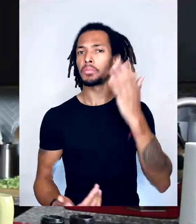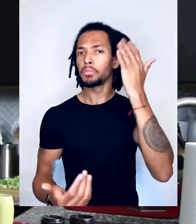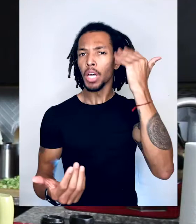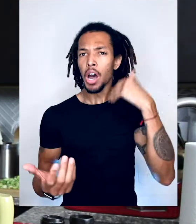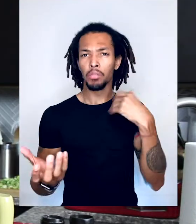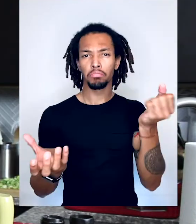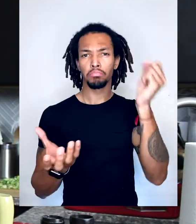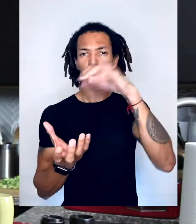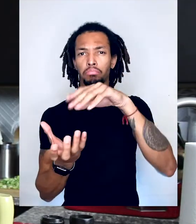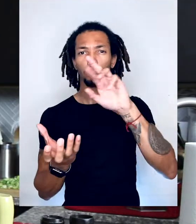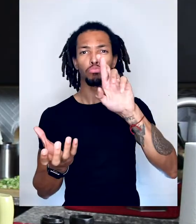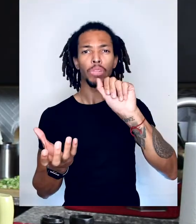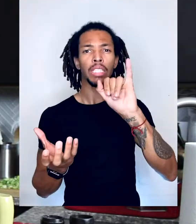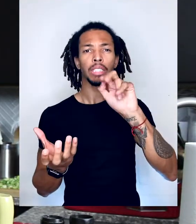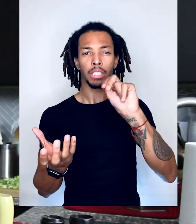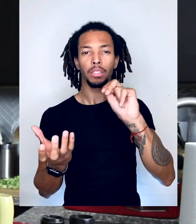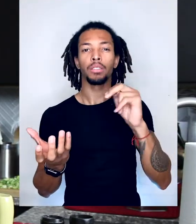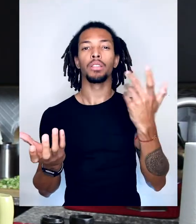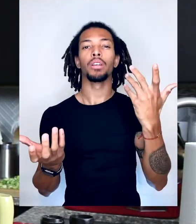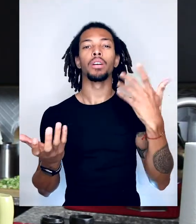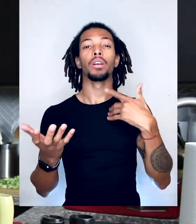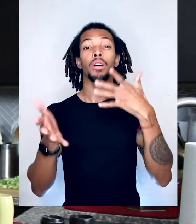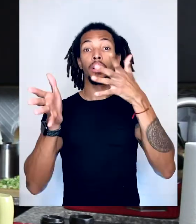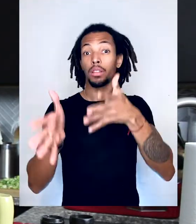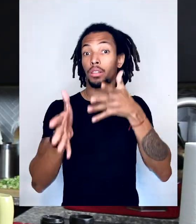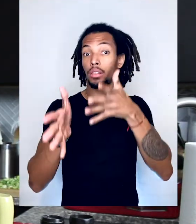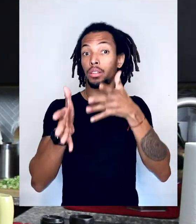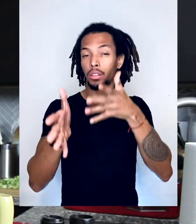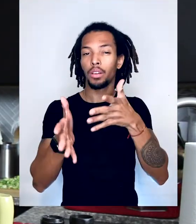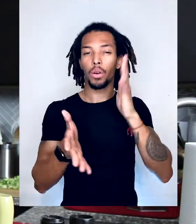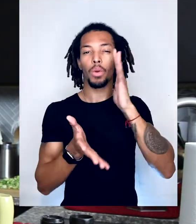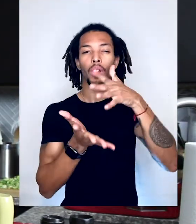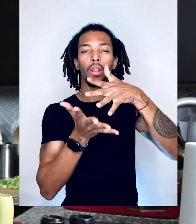And the reason I'm adding the raisins now is because if I let them marinate in that